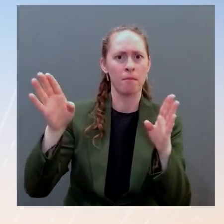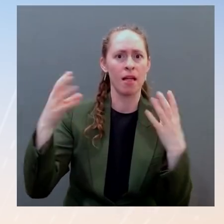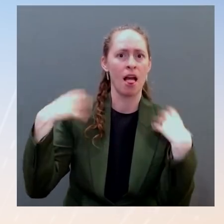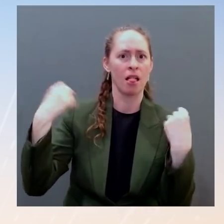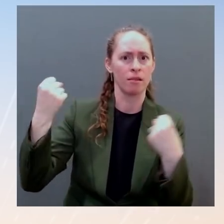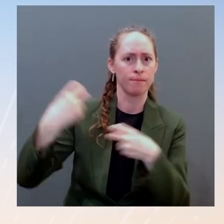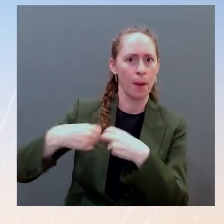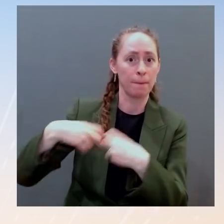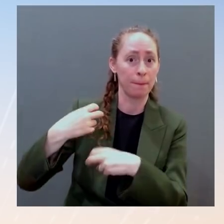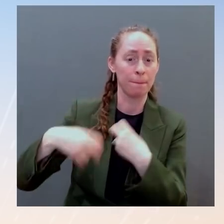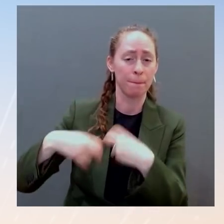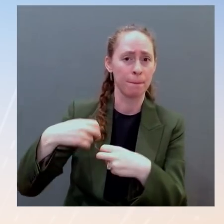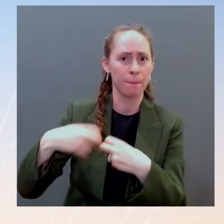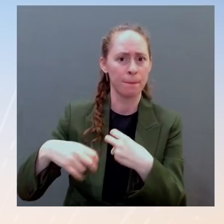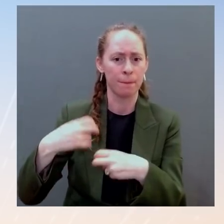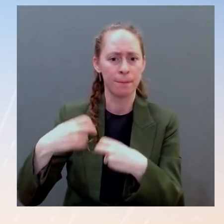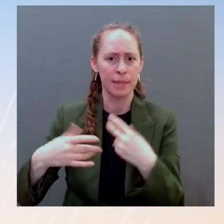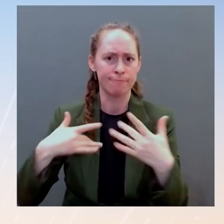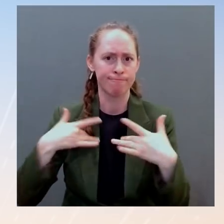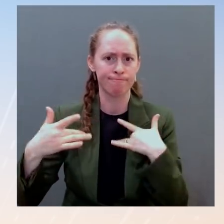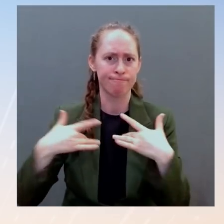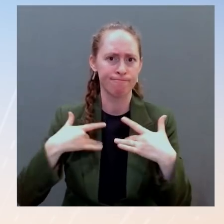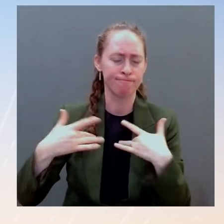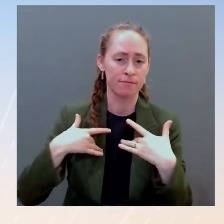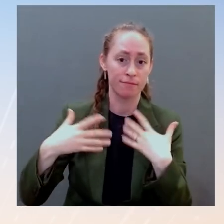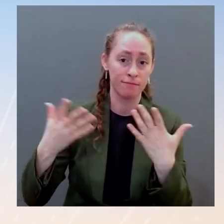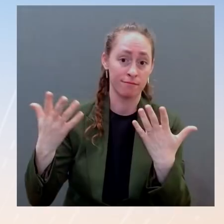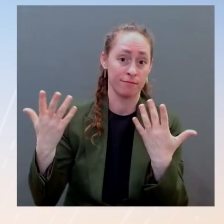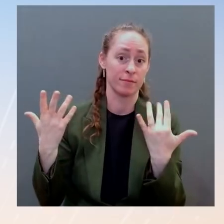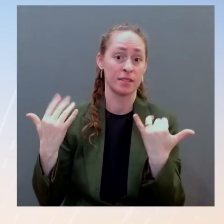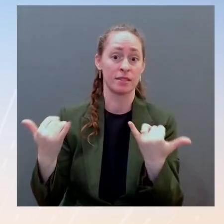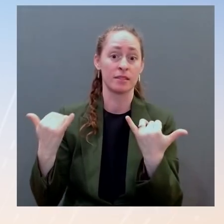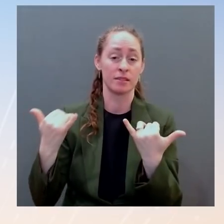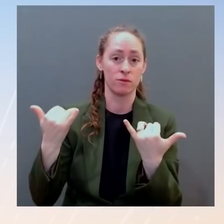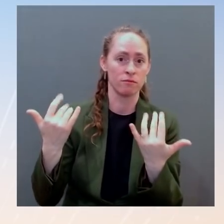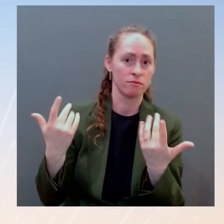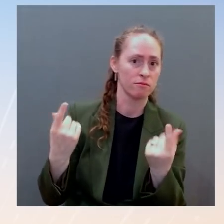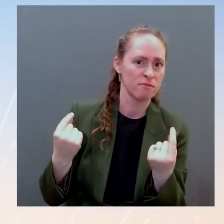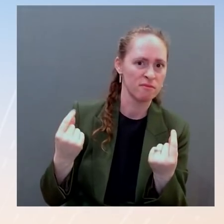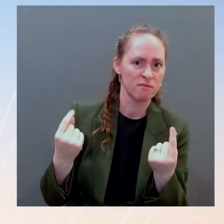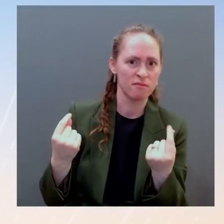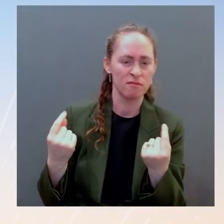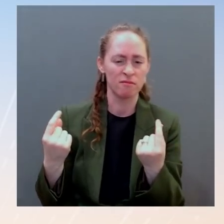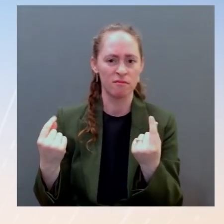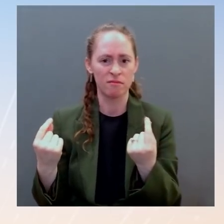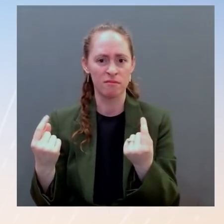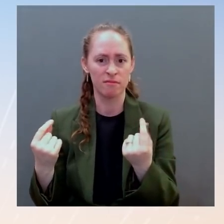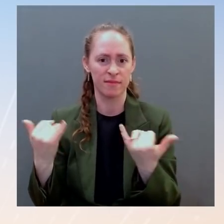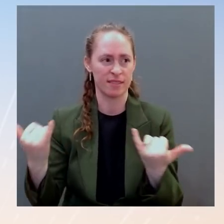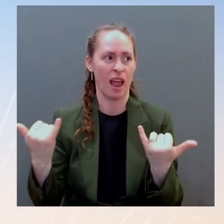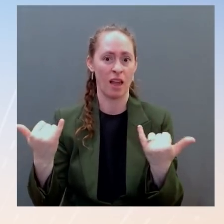where that kind of partnership is no longer necessary? Ms. Psaki: Well, I think we engage regularly with all social media platforms